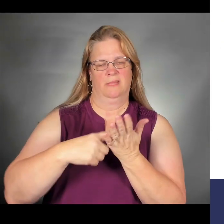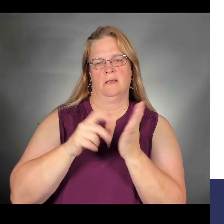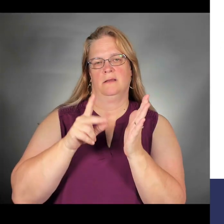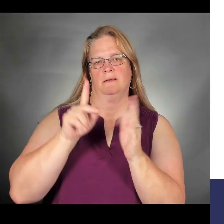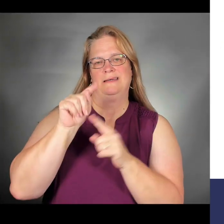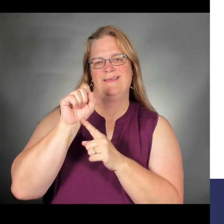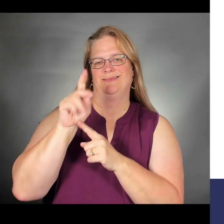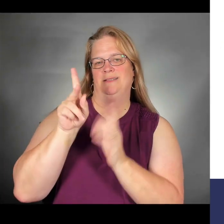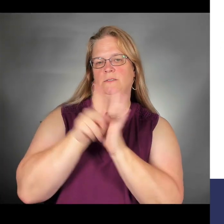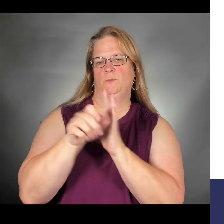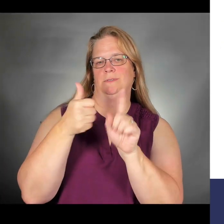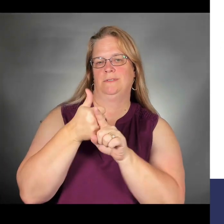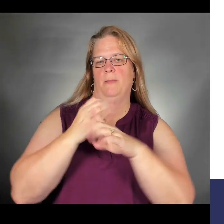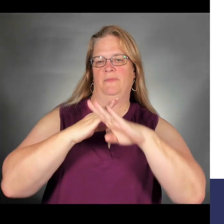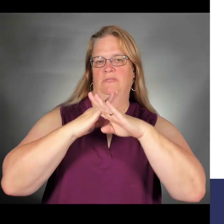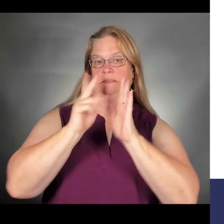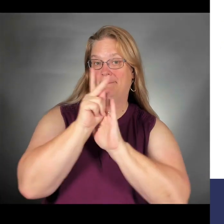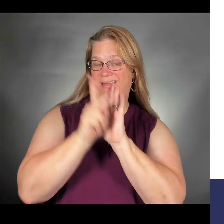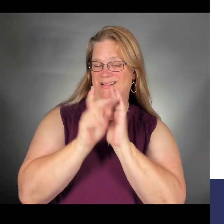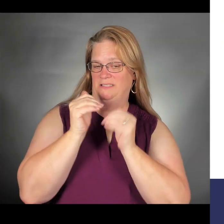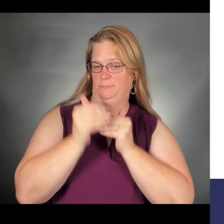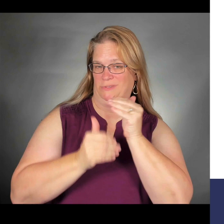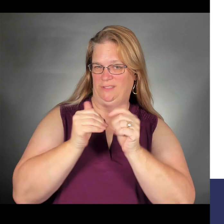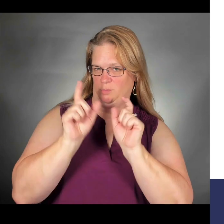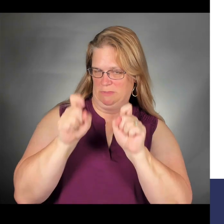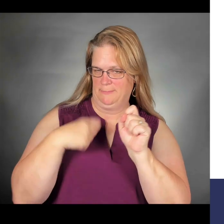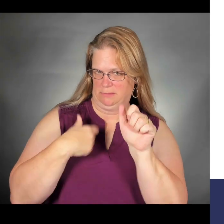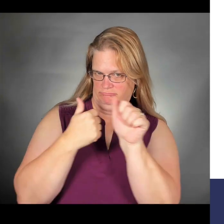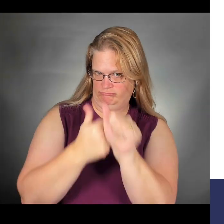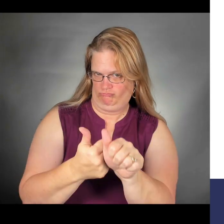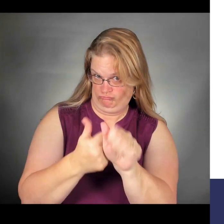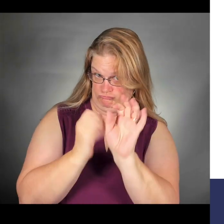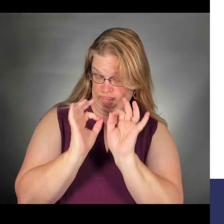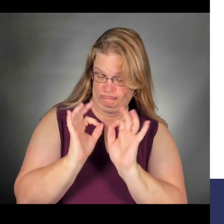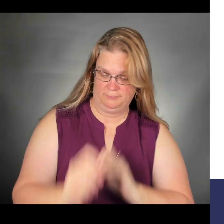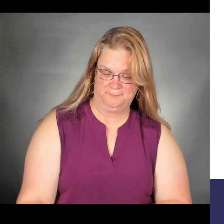Now I'll talk briefly about TSD suicide prevention policy.